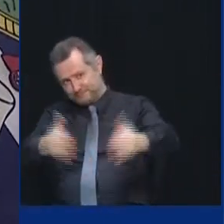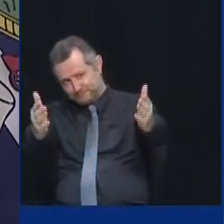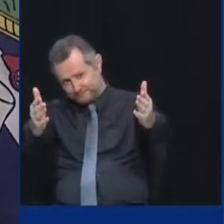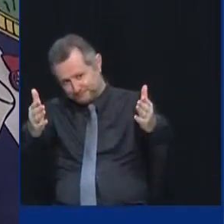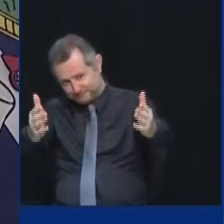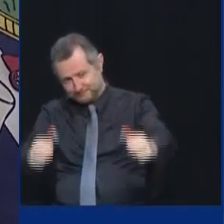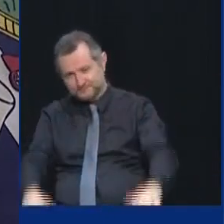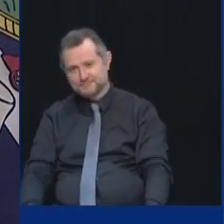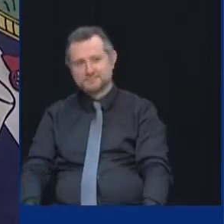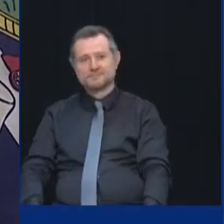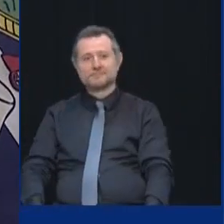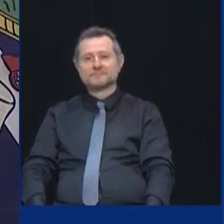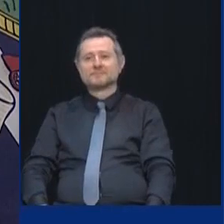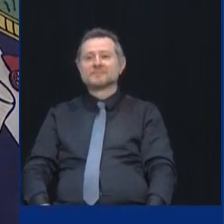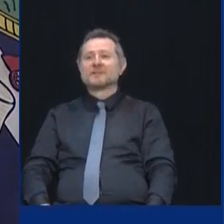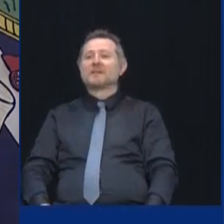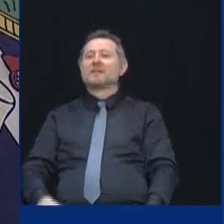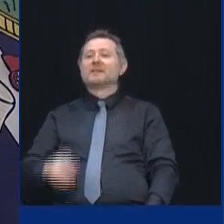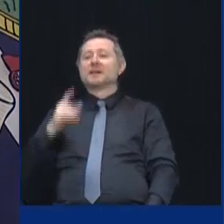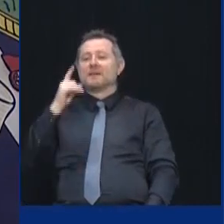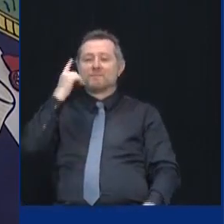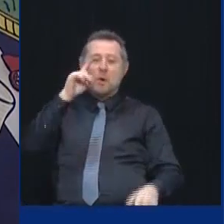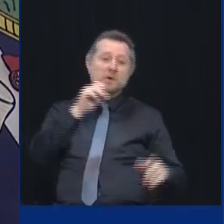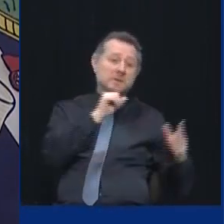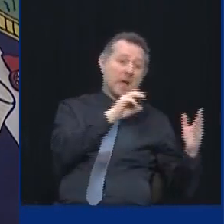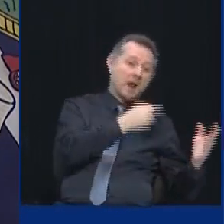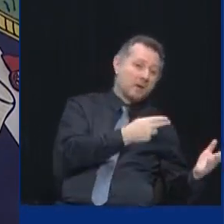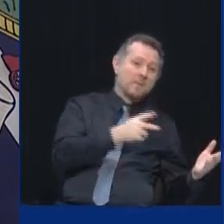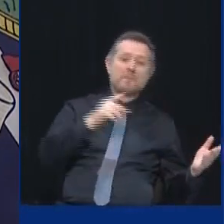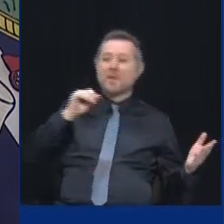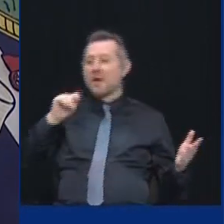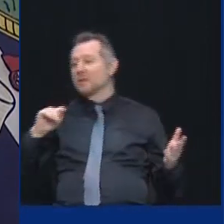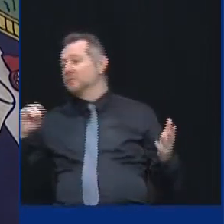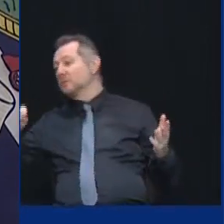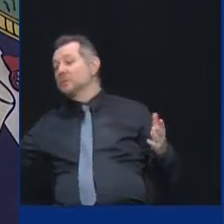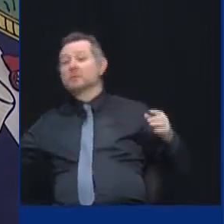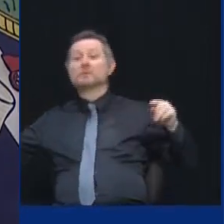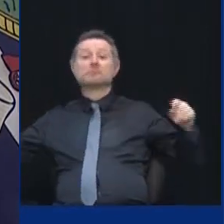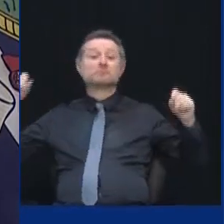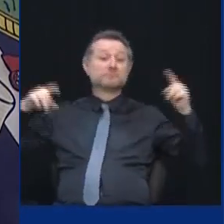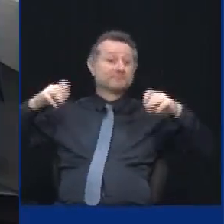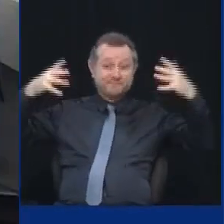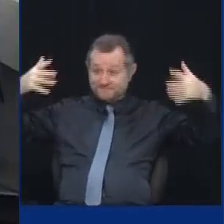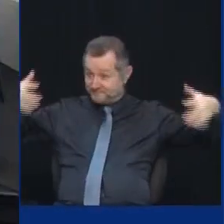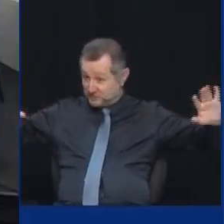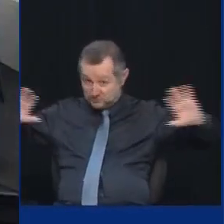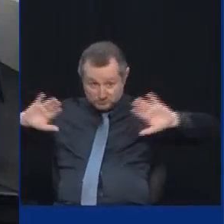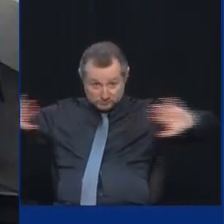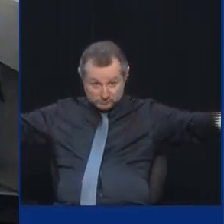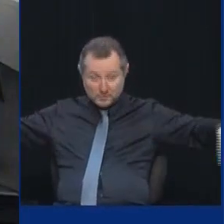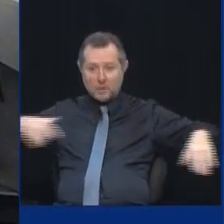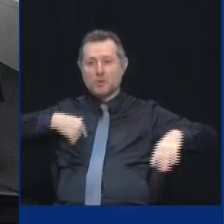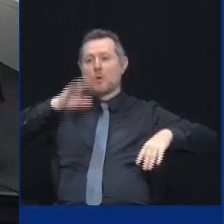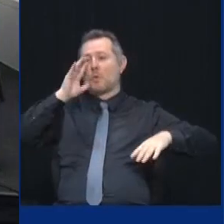GREAT FOR US. QUEENS. THERE YOU GO. WHAT A COINCIDENCE. LET'S TAKE QUESTIONS FOR SARAH,